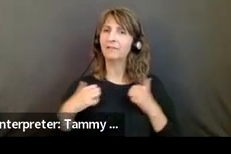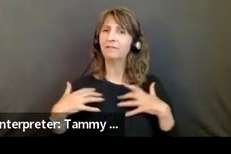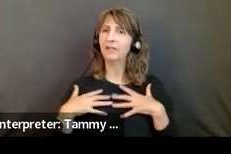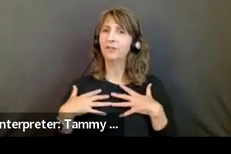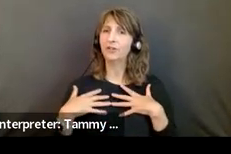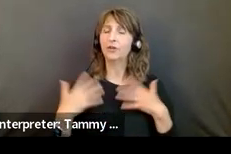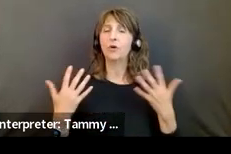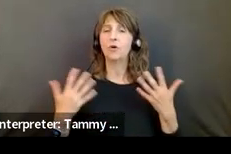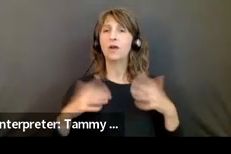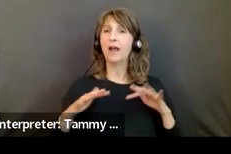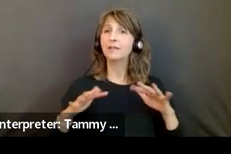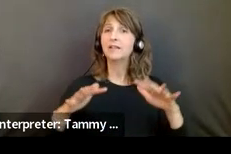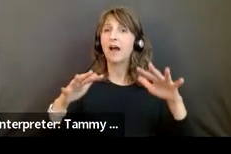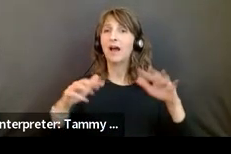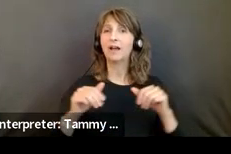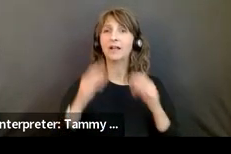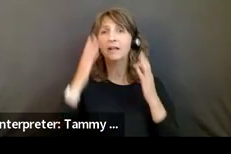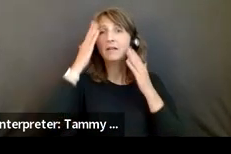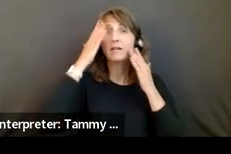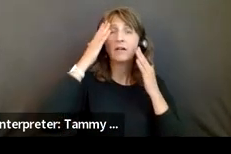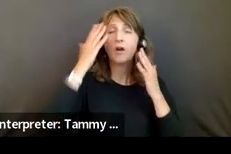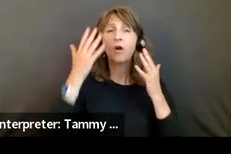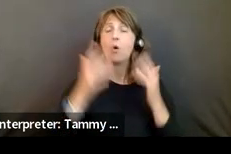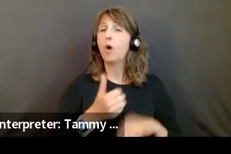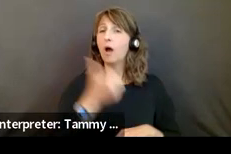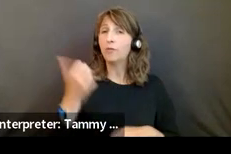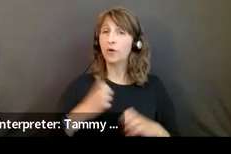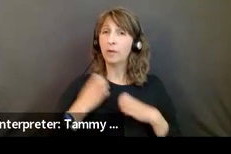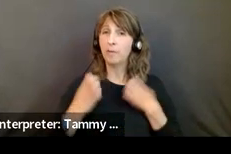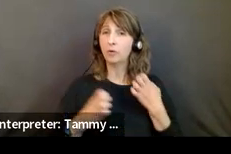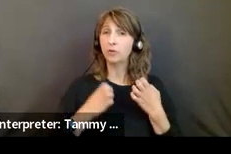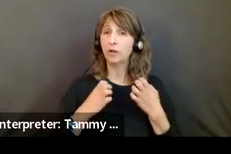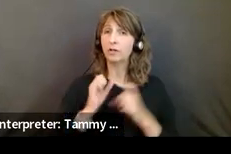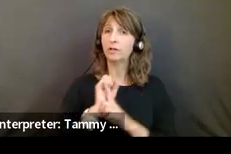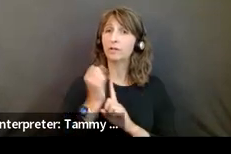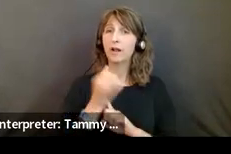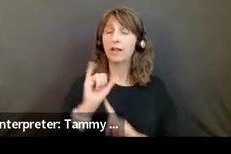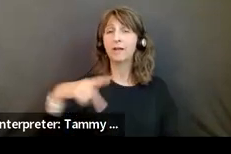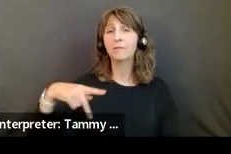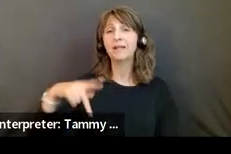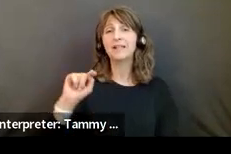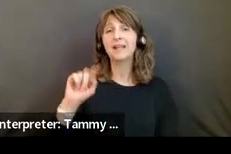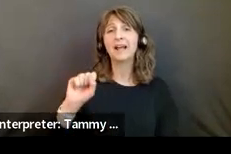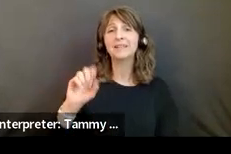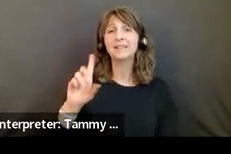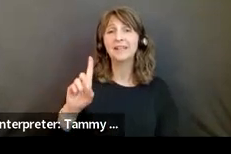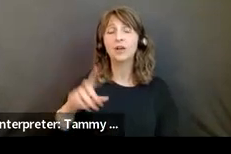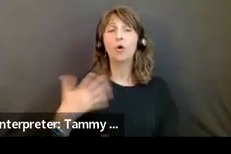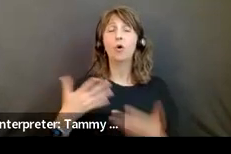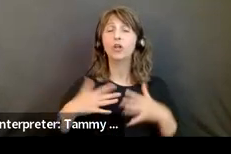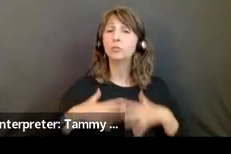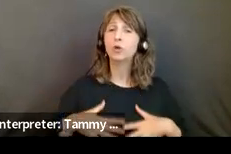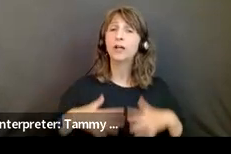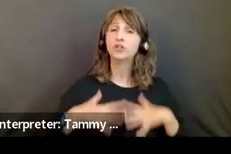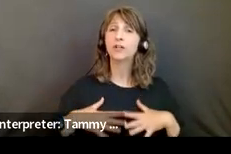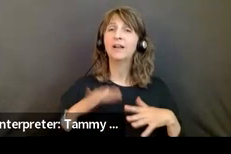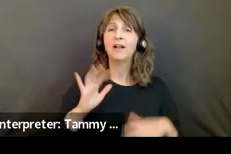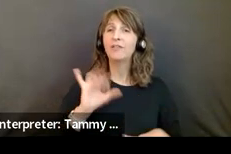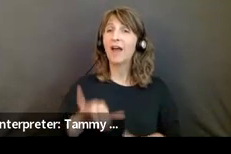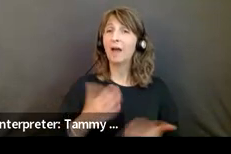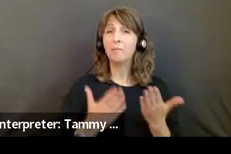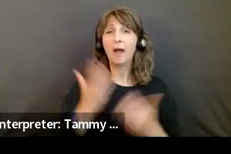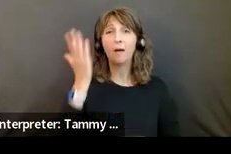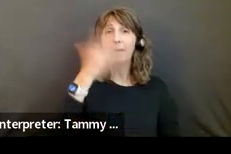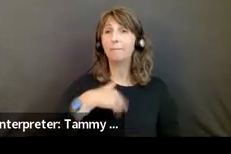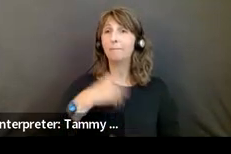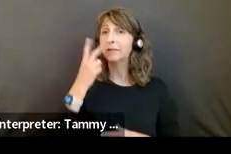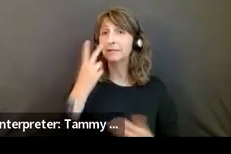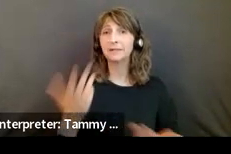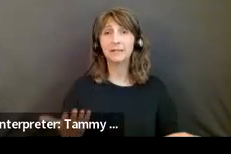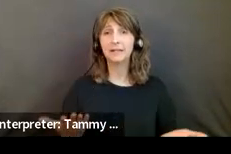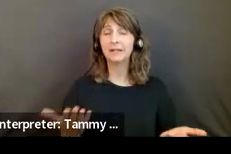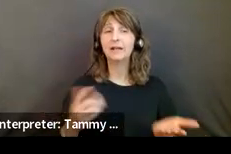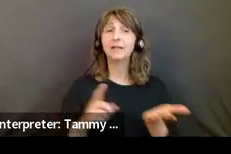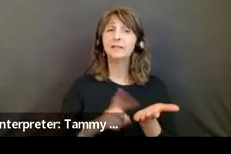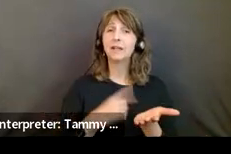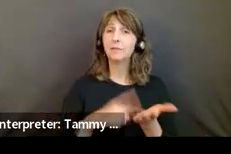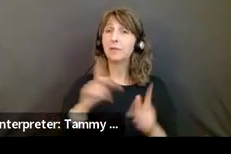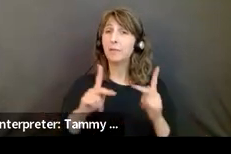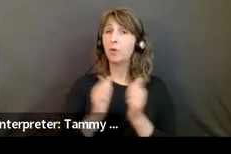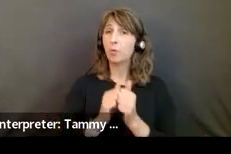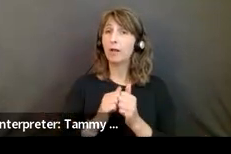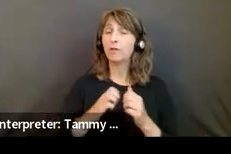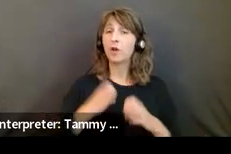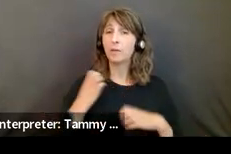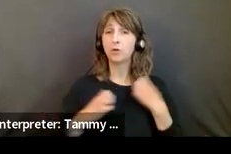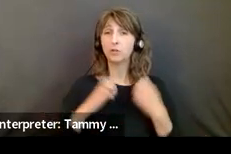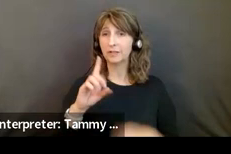And so Oftentimes when individuals do have emotional disabilities, they may be misdiagnosed.